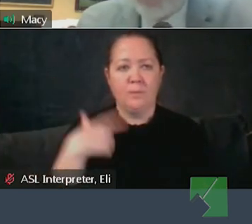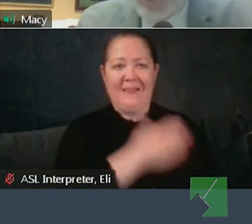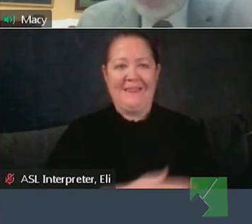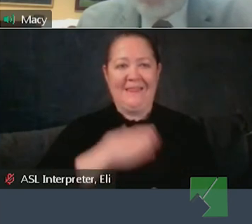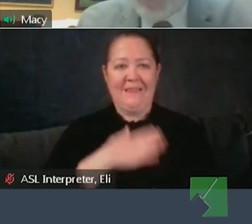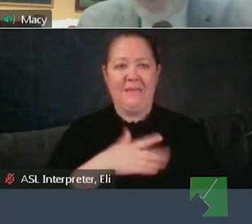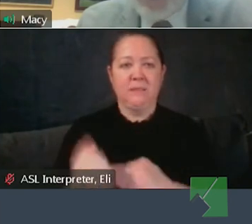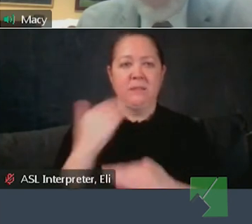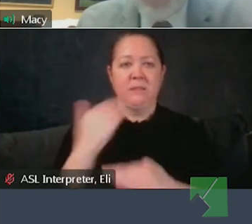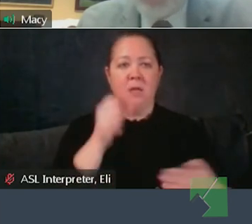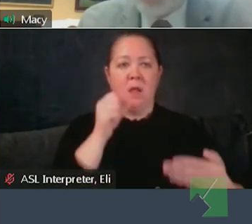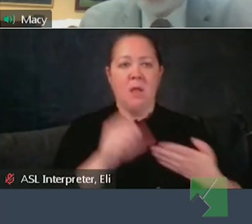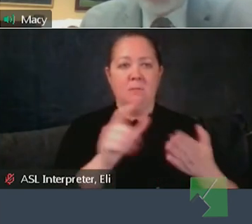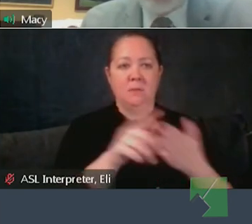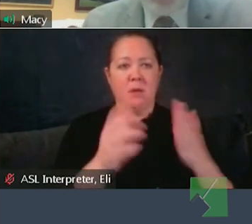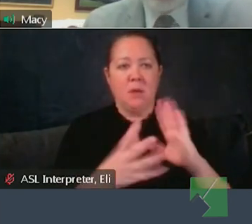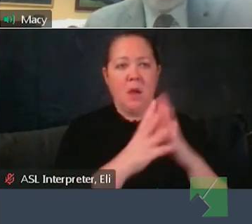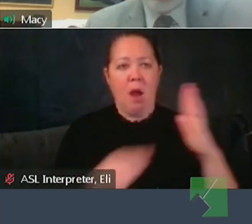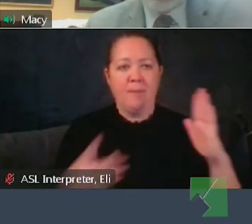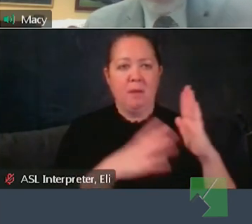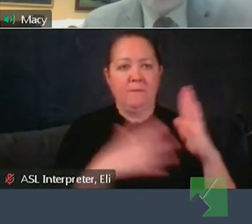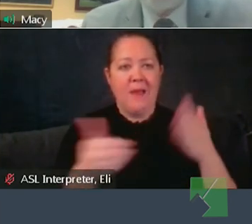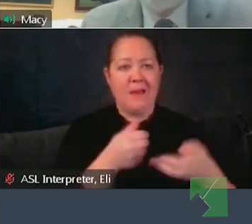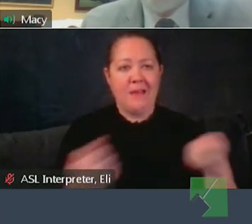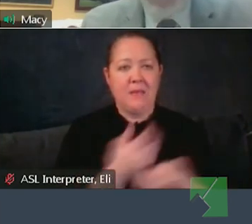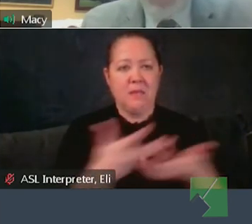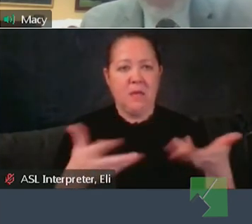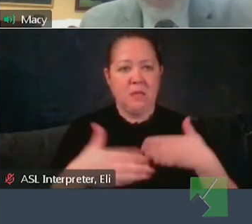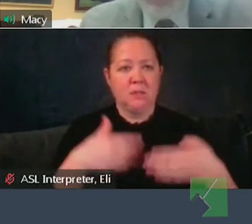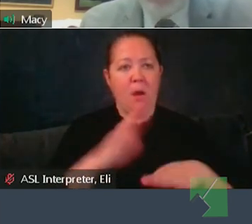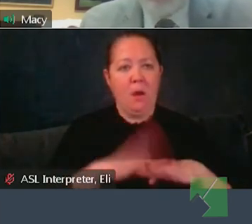We'd like to remind input to the process. Thank you.